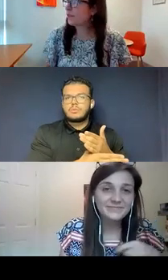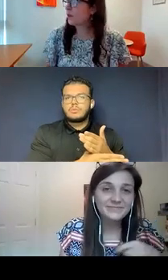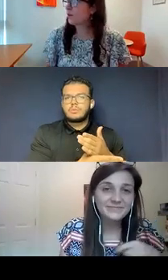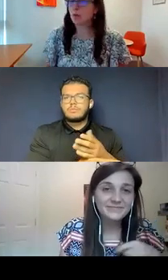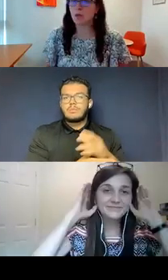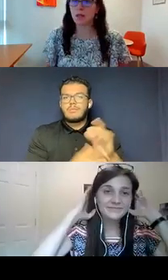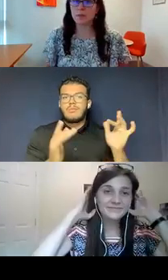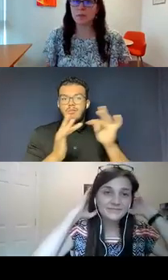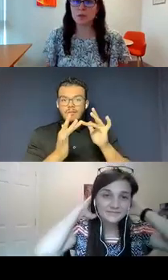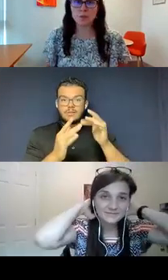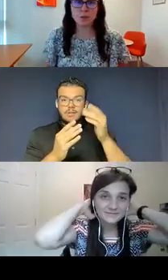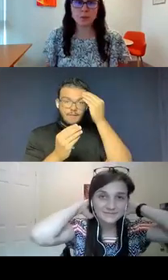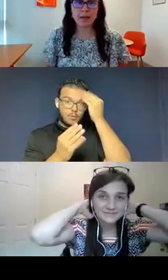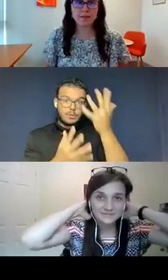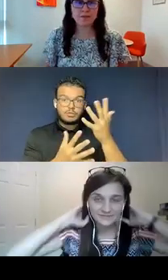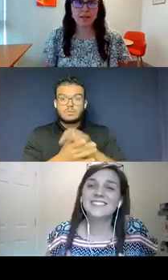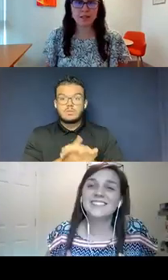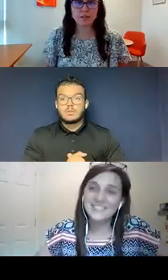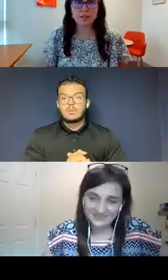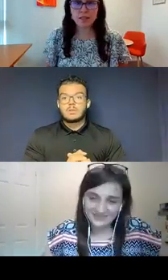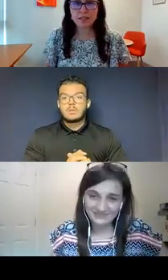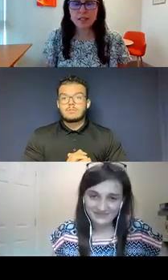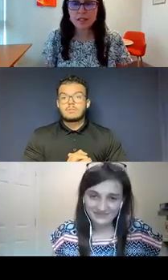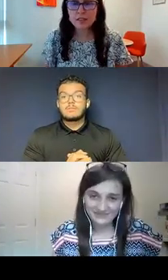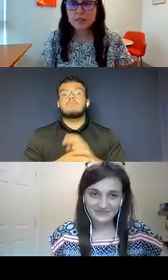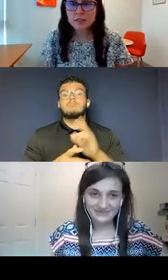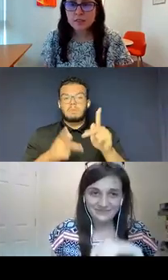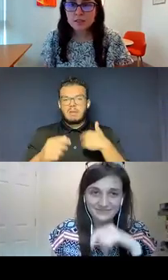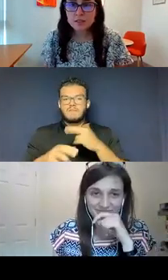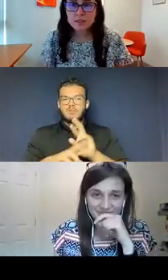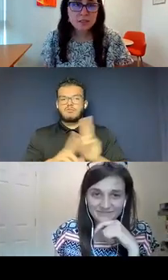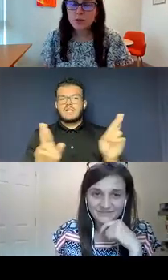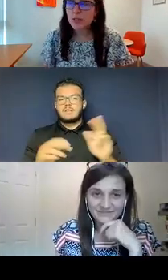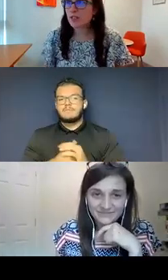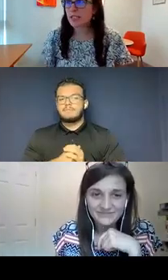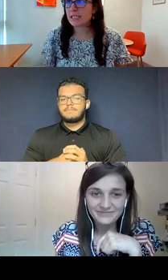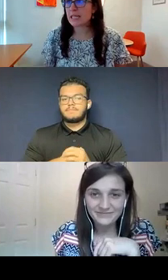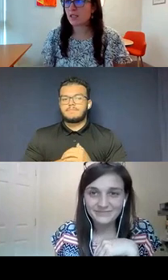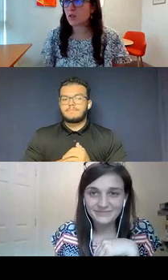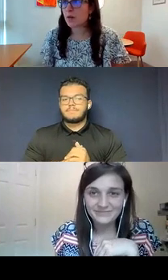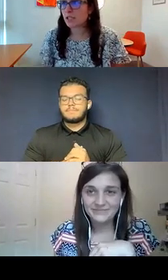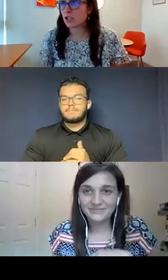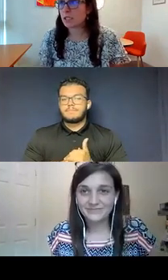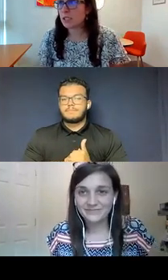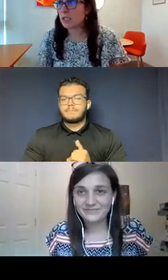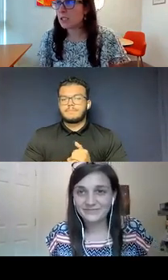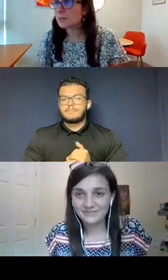info so people have that as we are answering any questions.